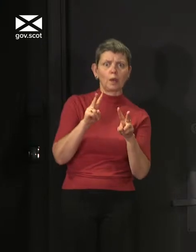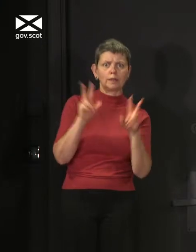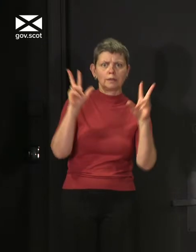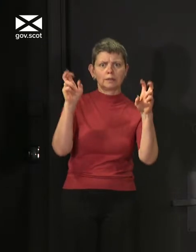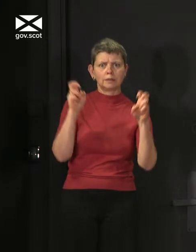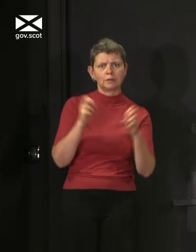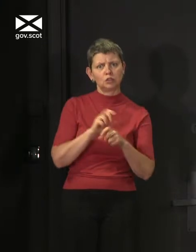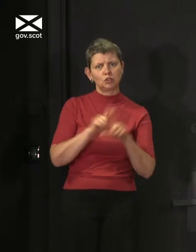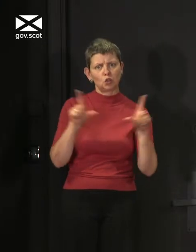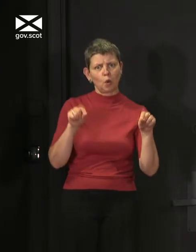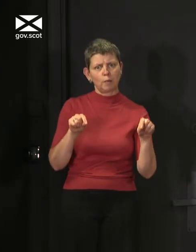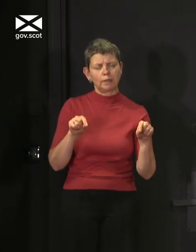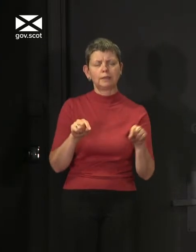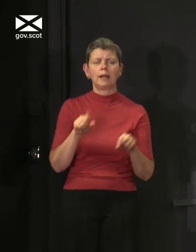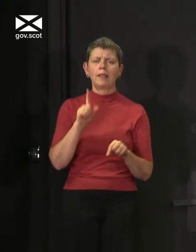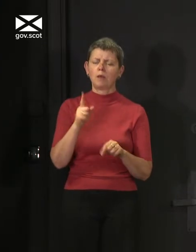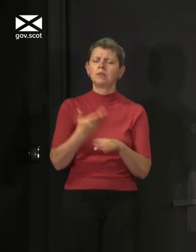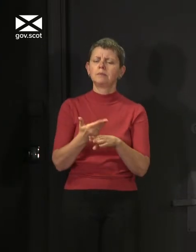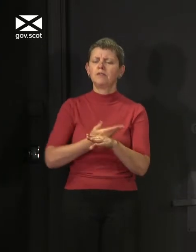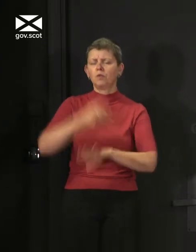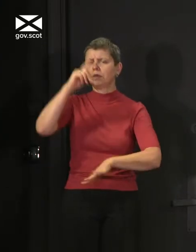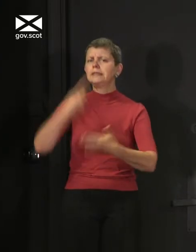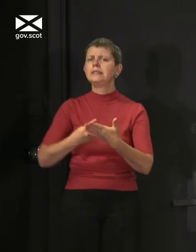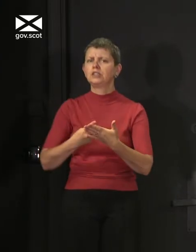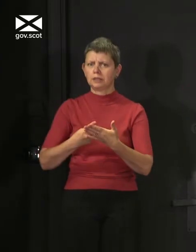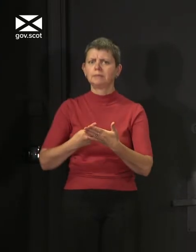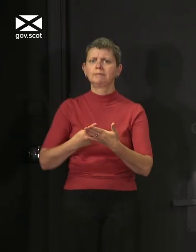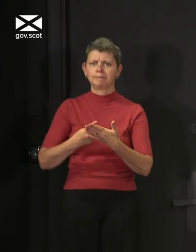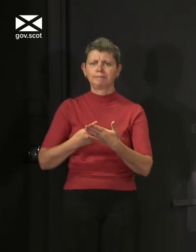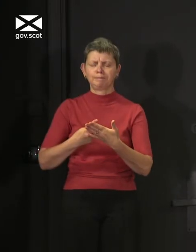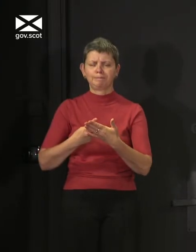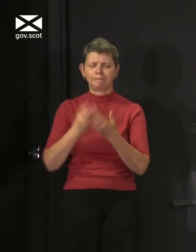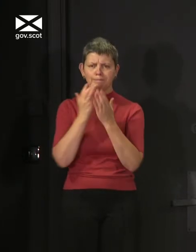coverings, because that was before we made them, or announced our intention to make them